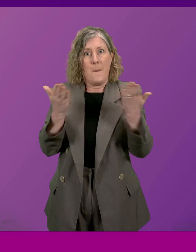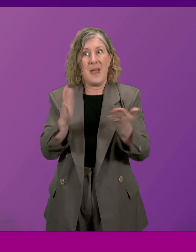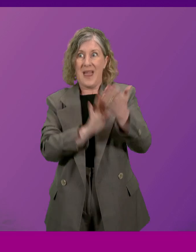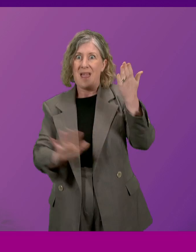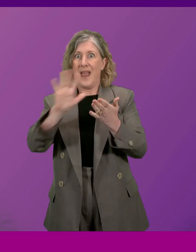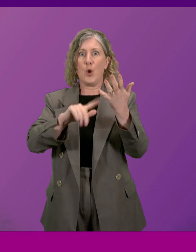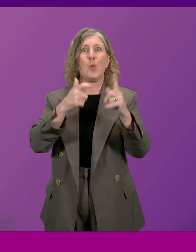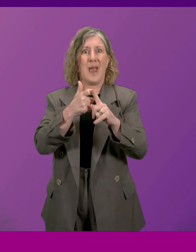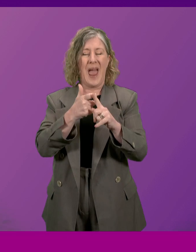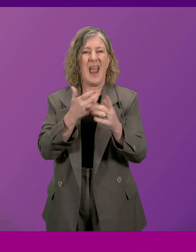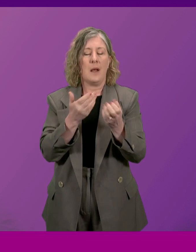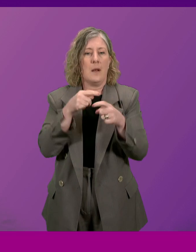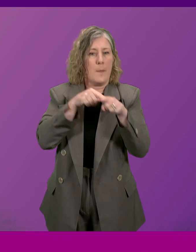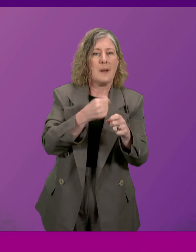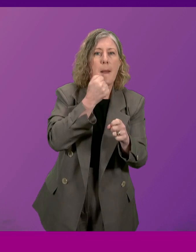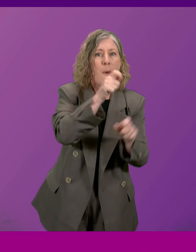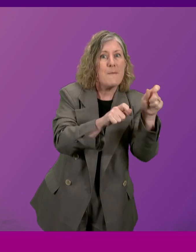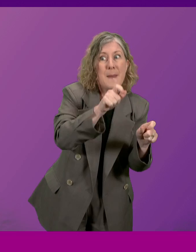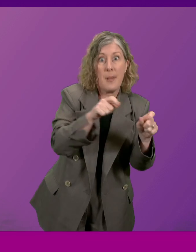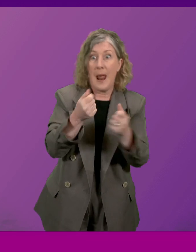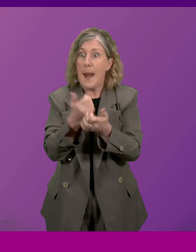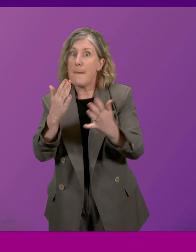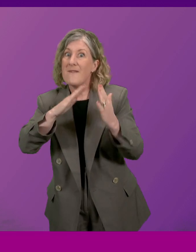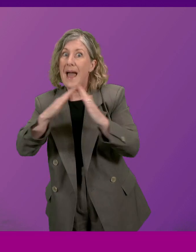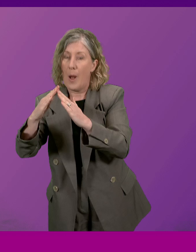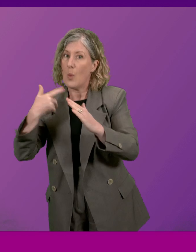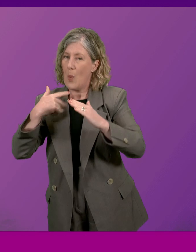but we are not building enough, which is why the Government has significantly